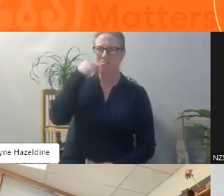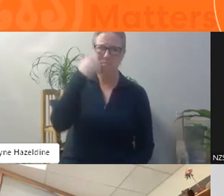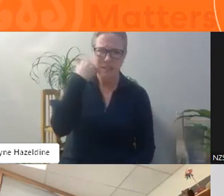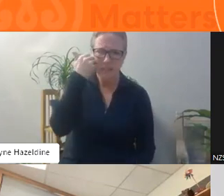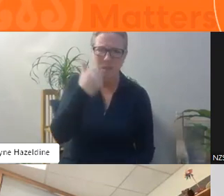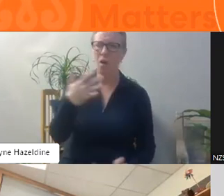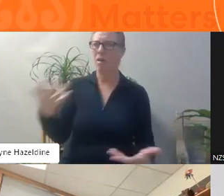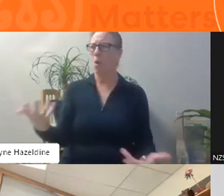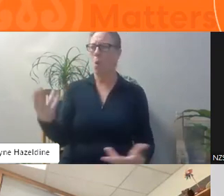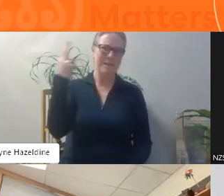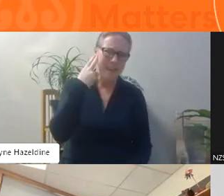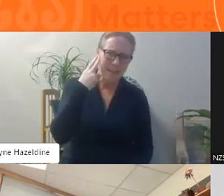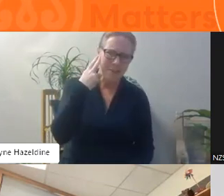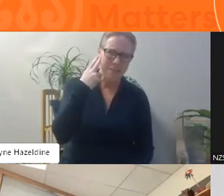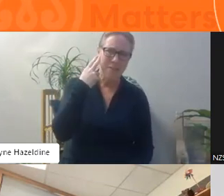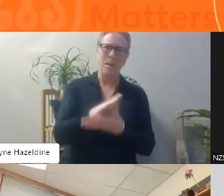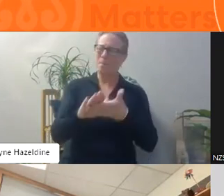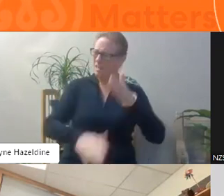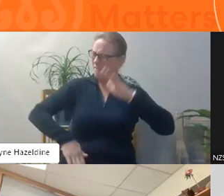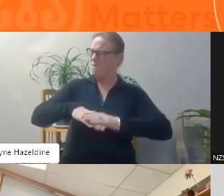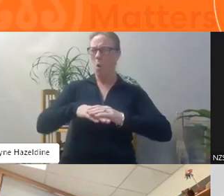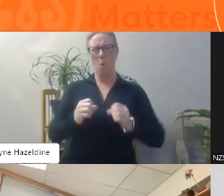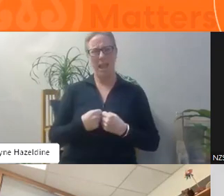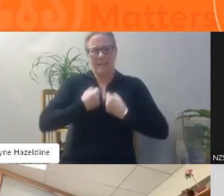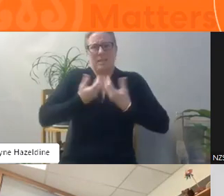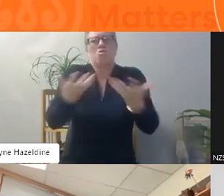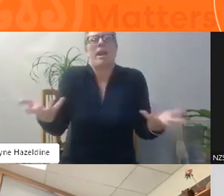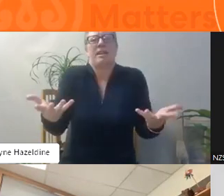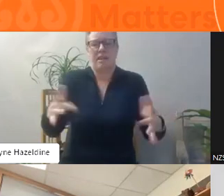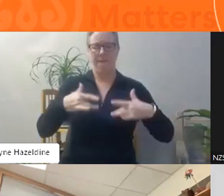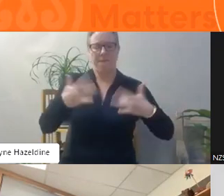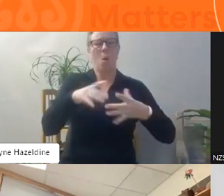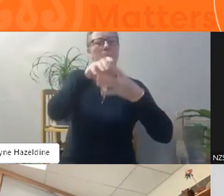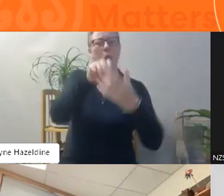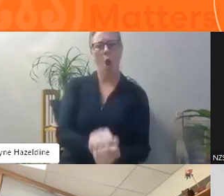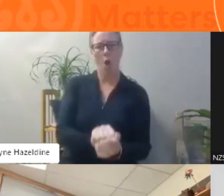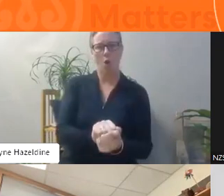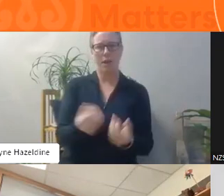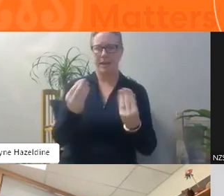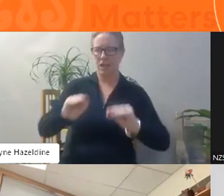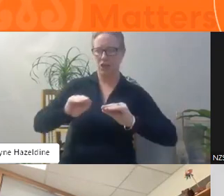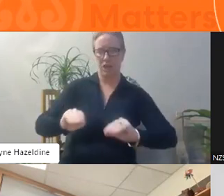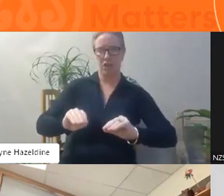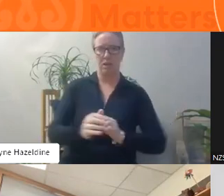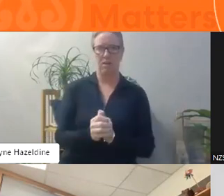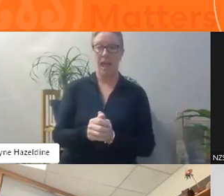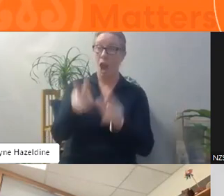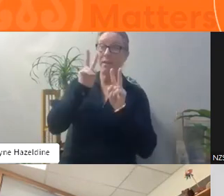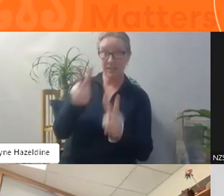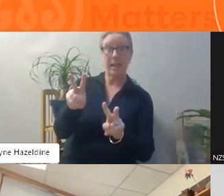and this means that they can fully express and feel a sense of belonging in the educational spaces. And I've seen first-hand the difference